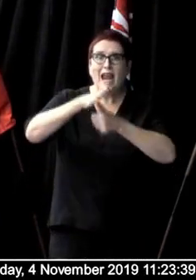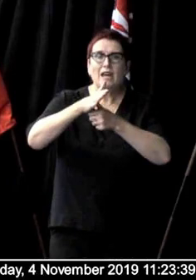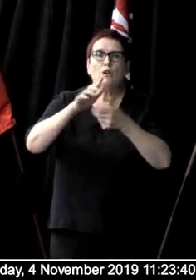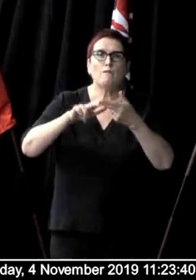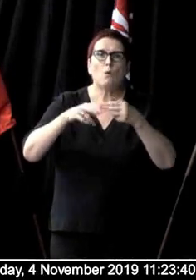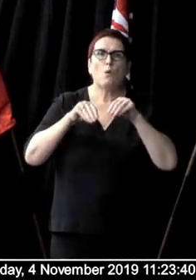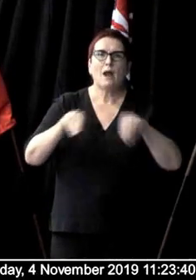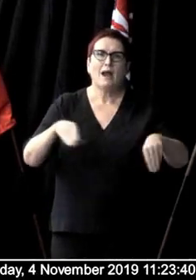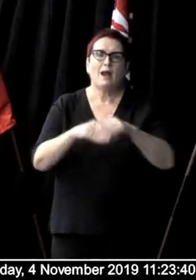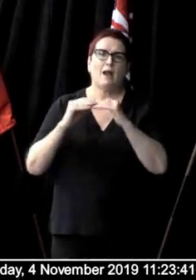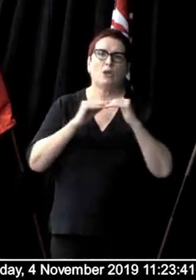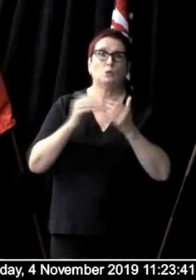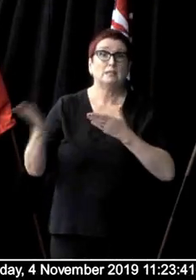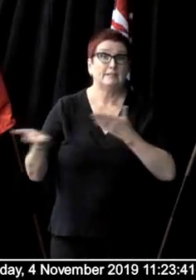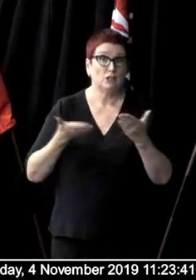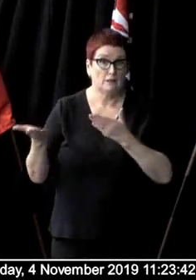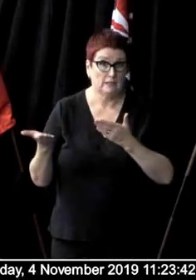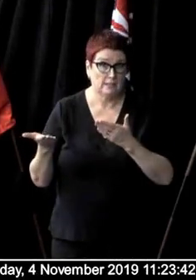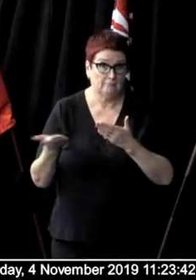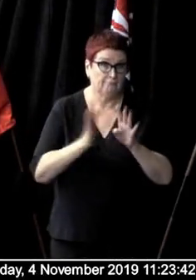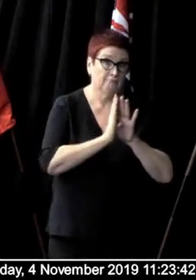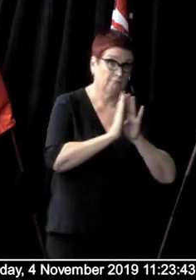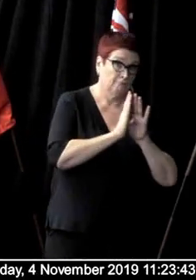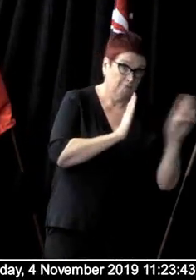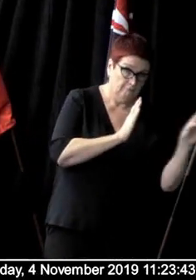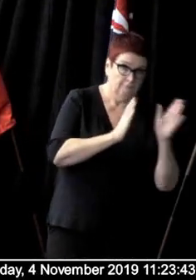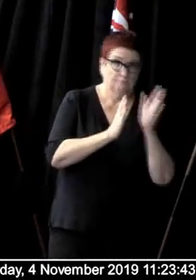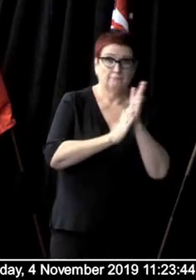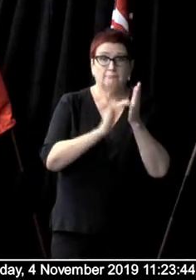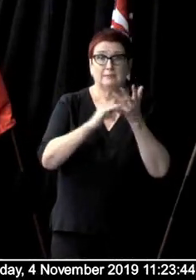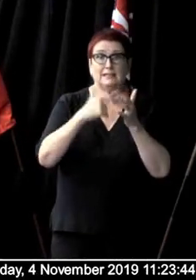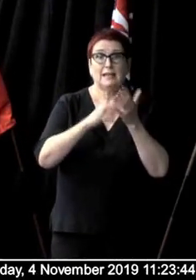The first panel you will hear from is constituted by Ms Catherine Morris,